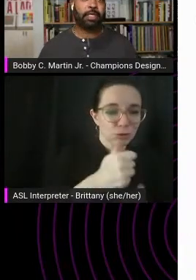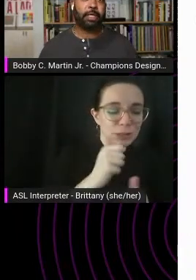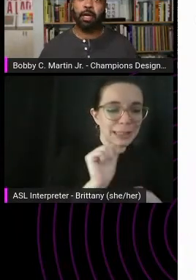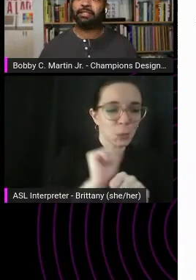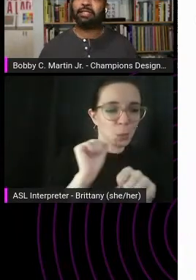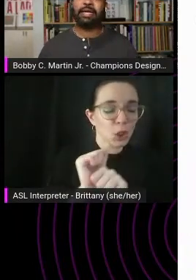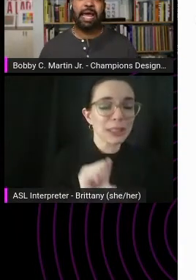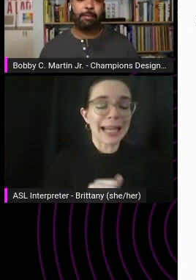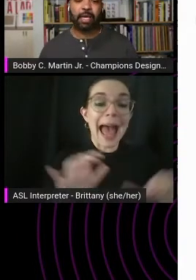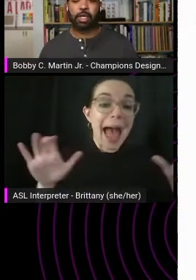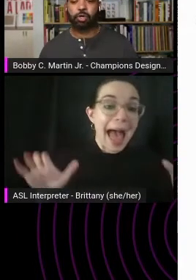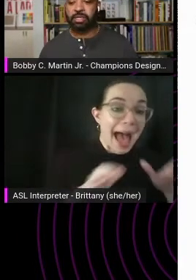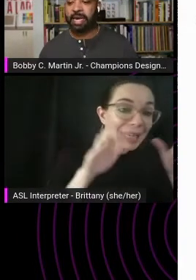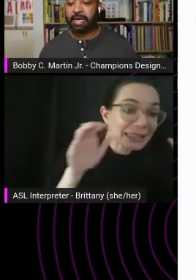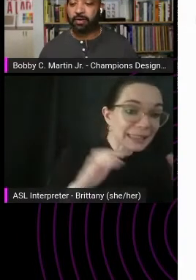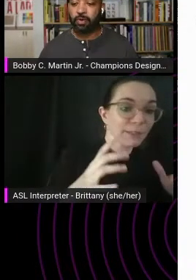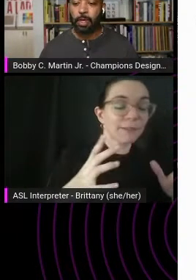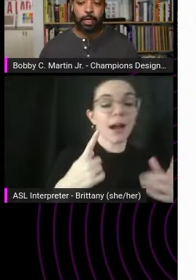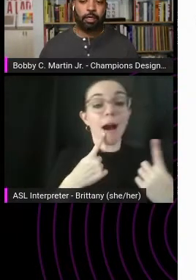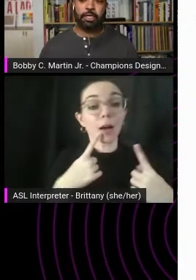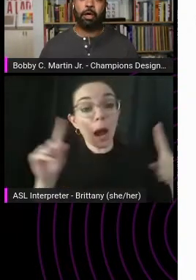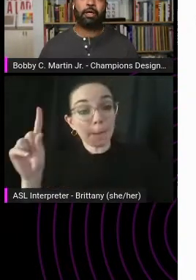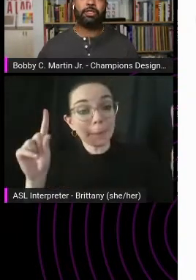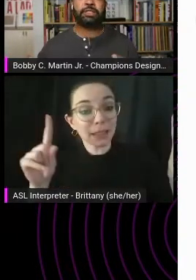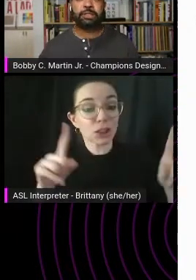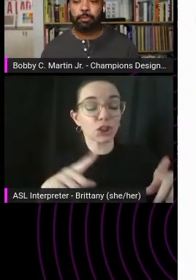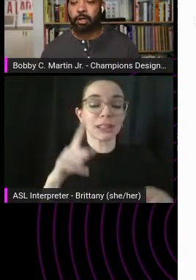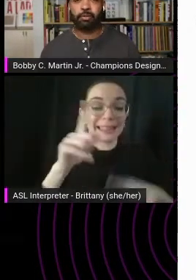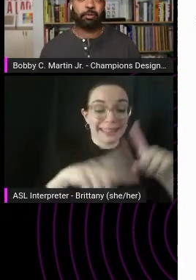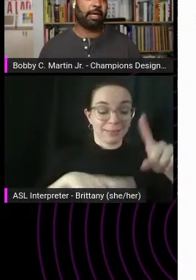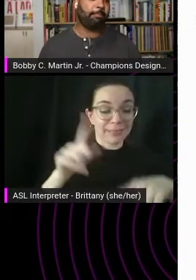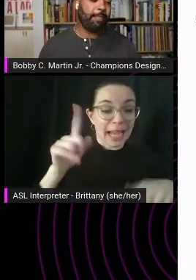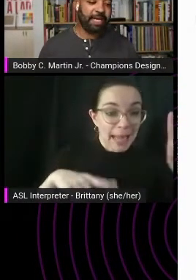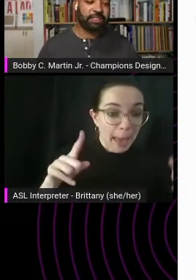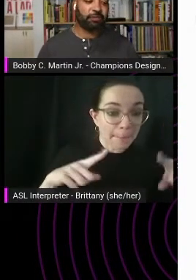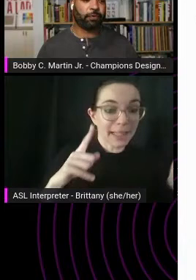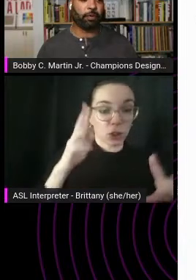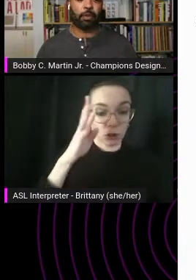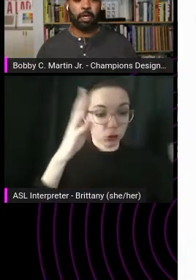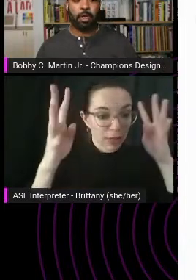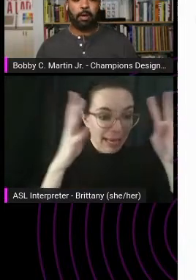Carnegie Hall is dynamic and creative. Carnegie Hall is smart and masterful.